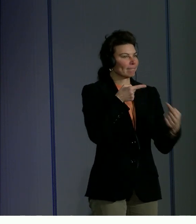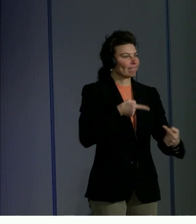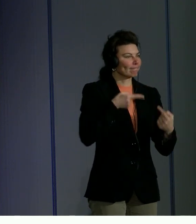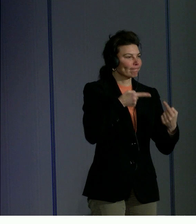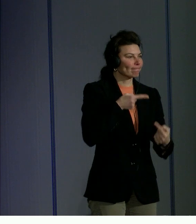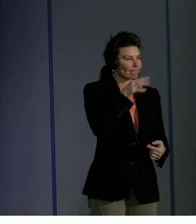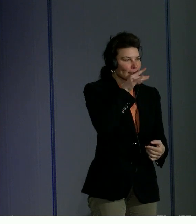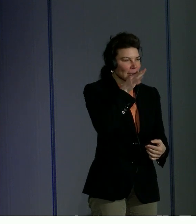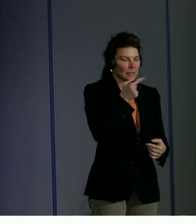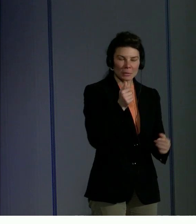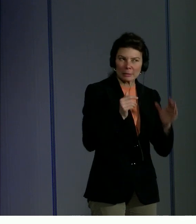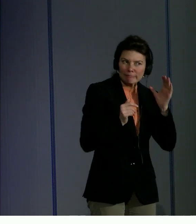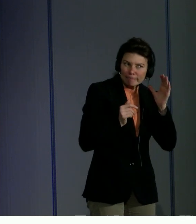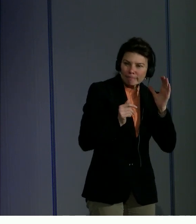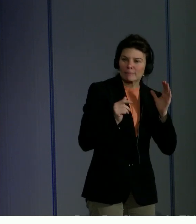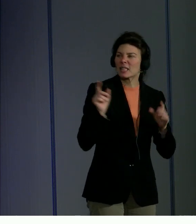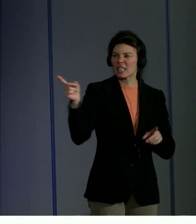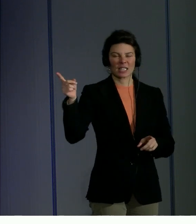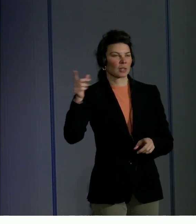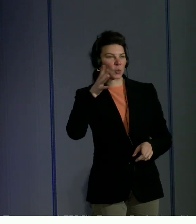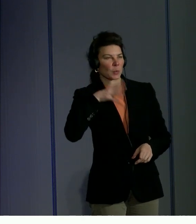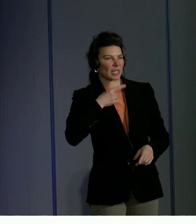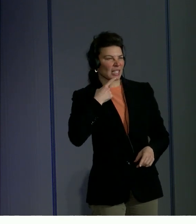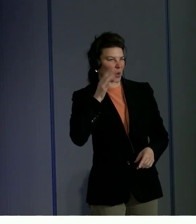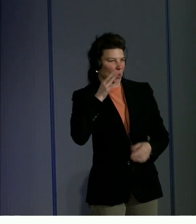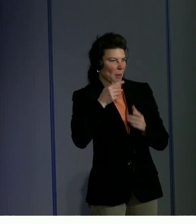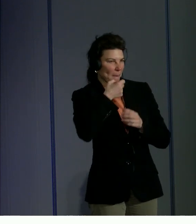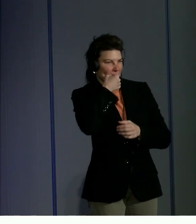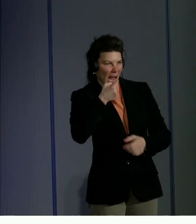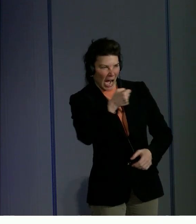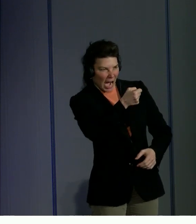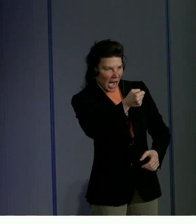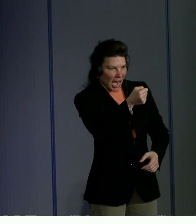[Away from mic] >> We'll get the mic to you in a second. >> So Alec is bringing the mic.